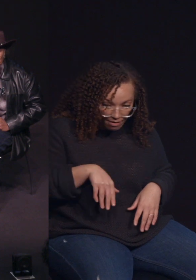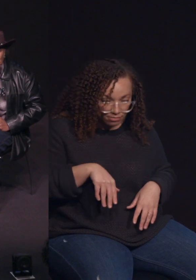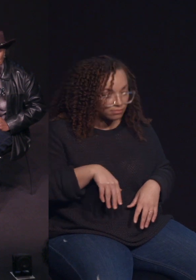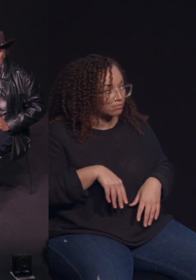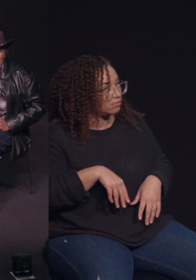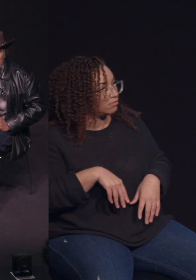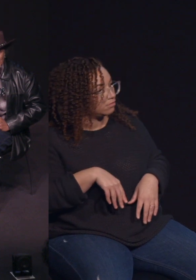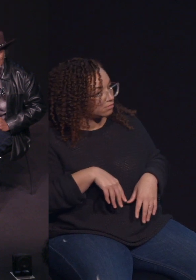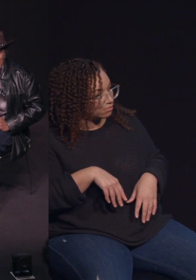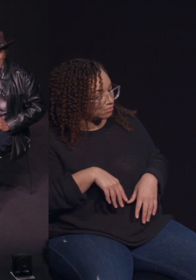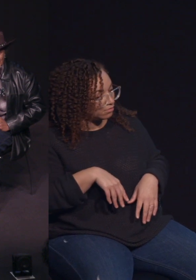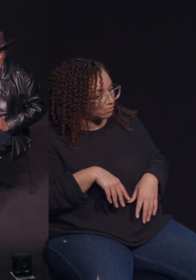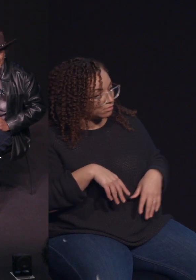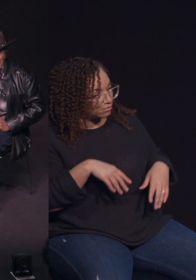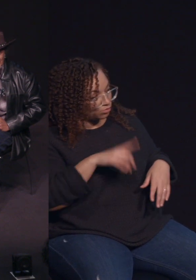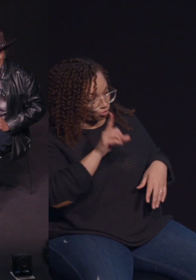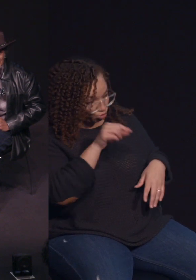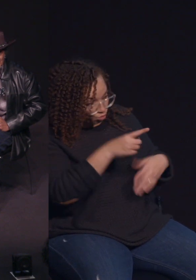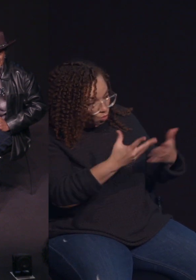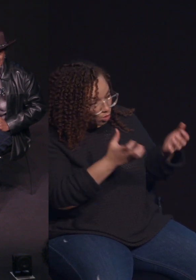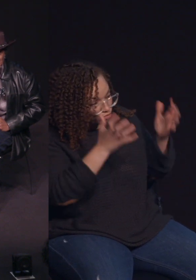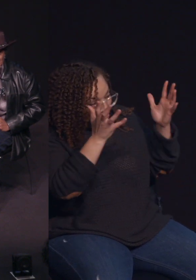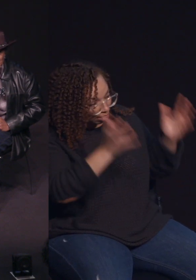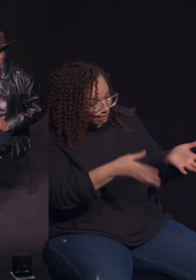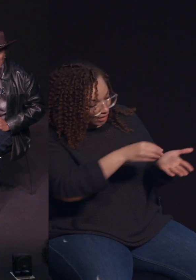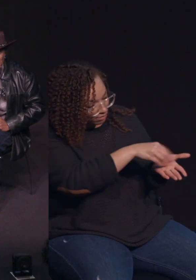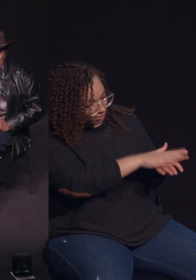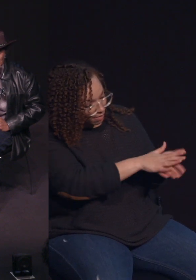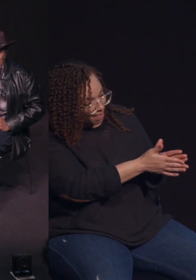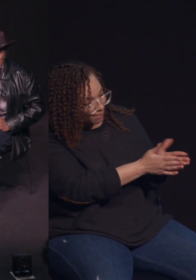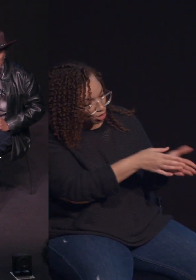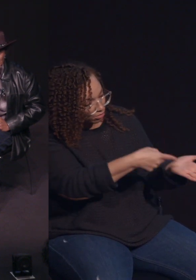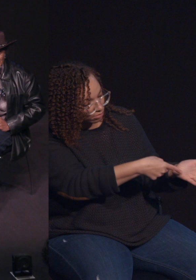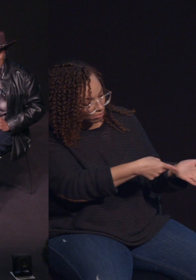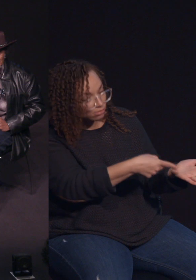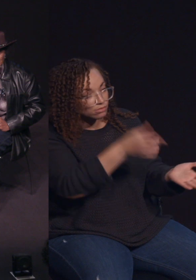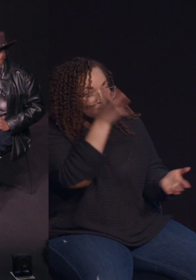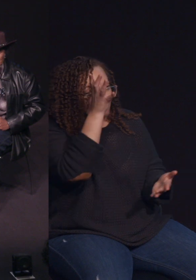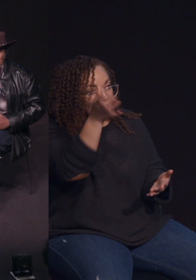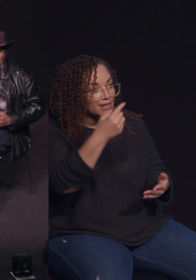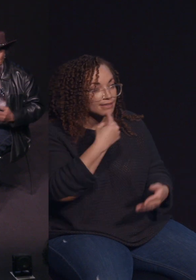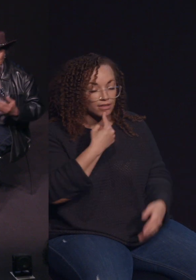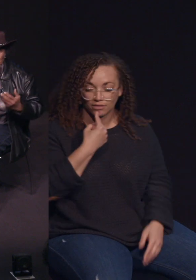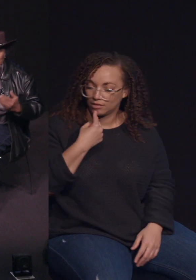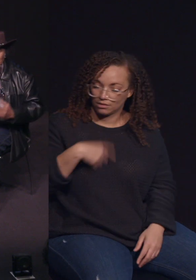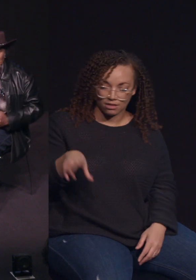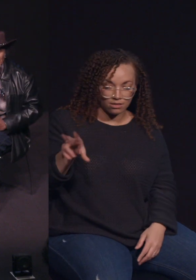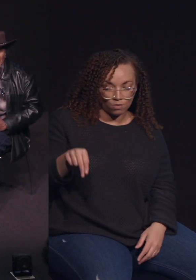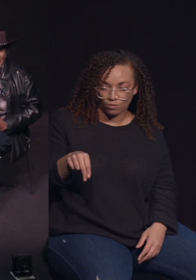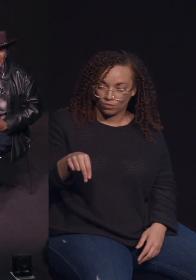on the book?" But Grandpa said, "No." He said, "Because I have two other families that I have to